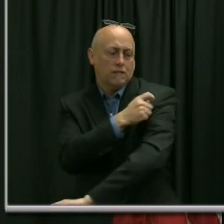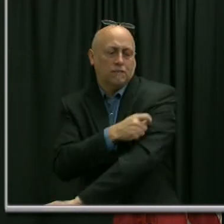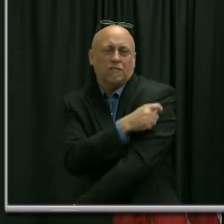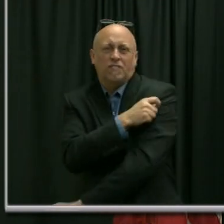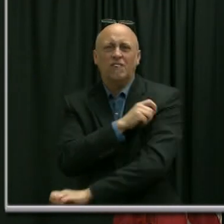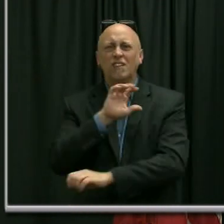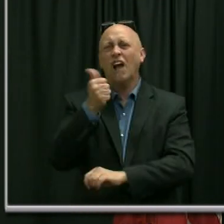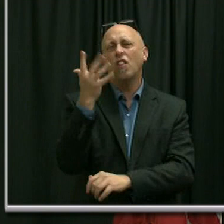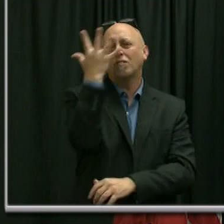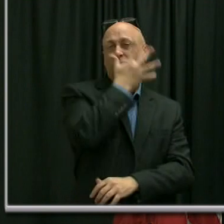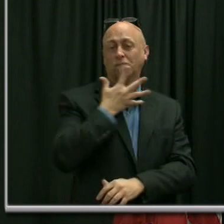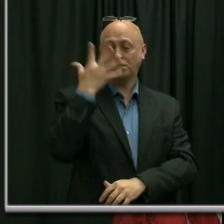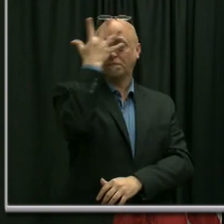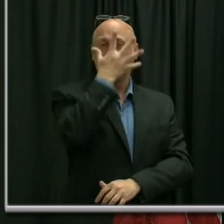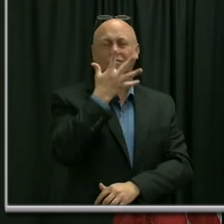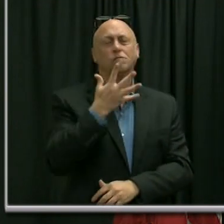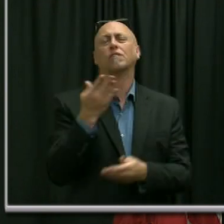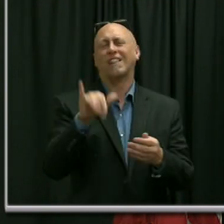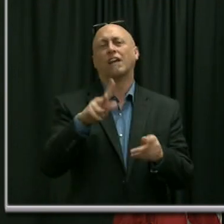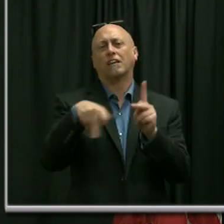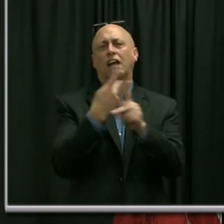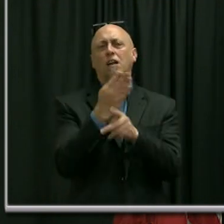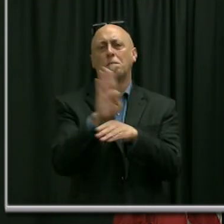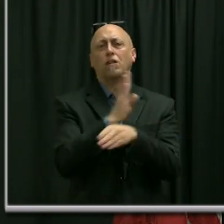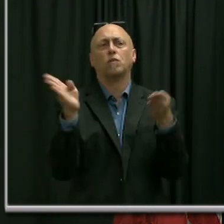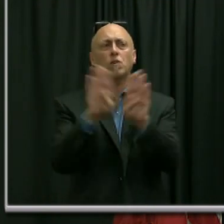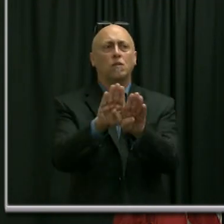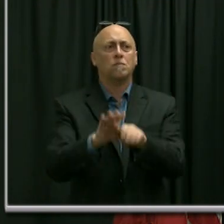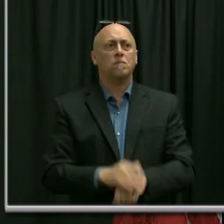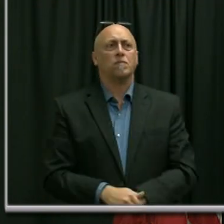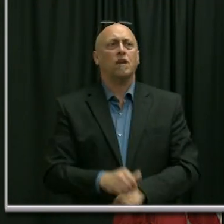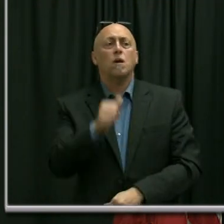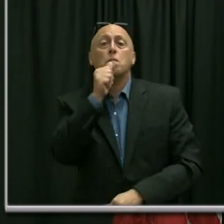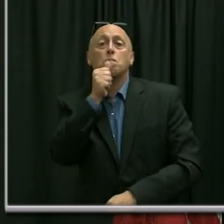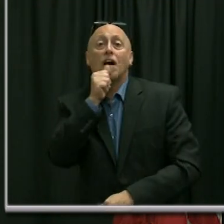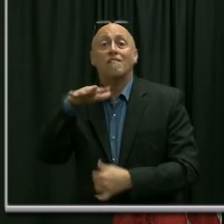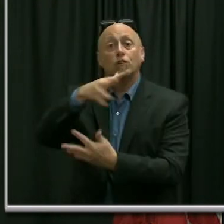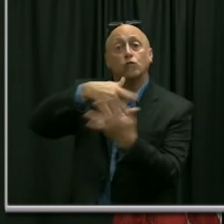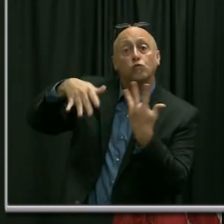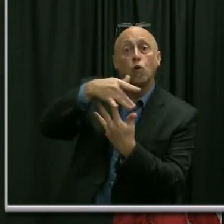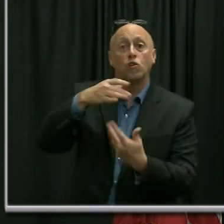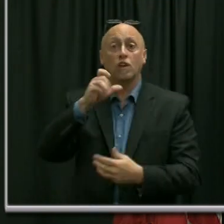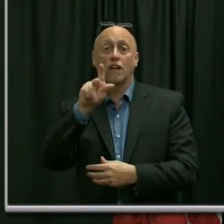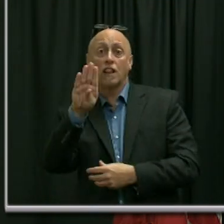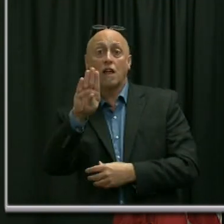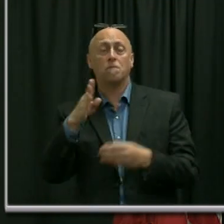OTHER PERSONAL APPEARANCE BUSINESSES WILL CLOSE. LIKE IN